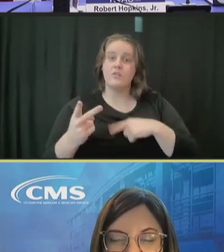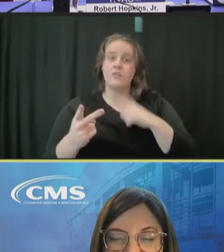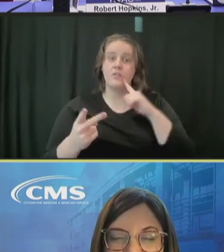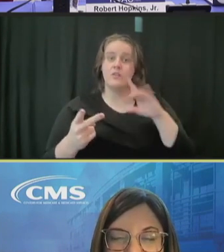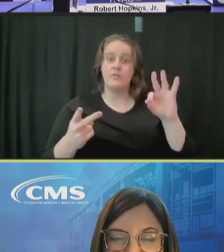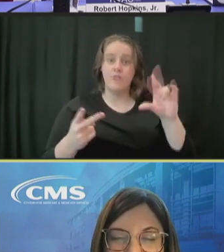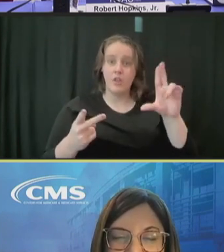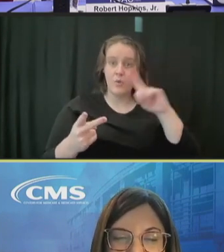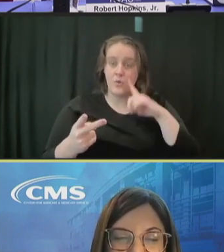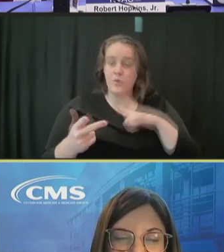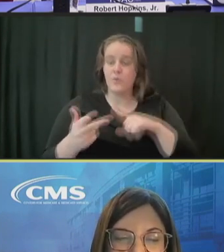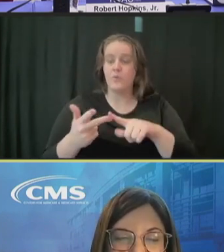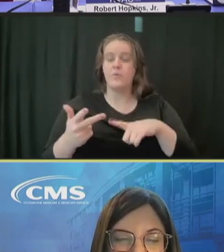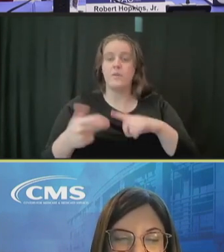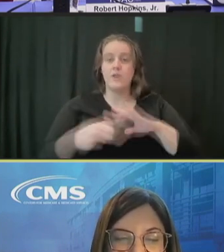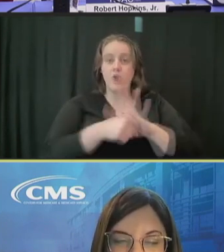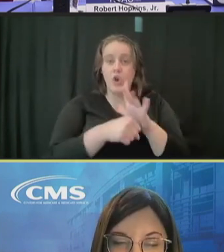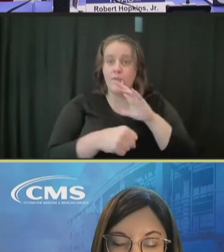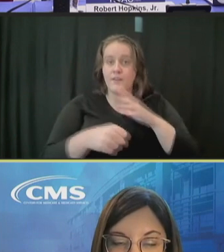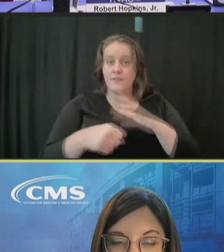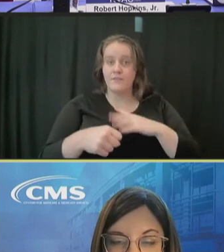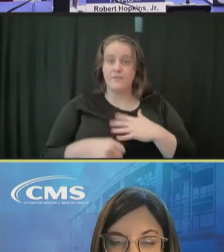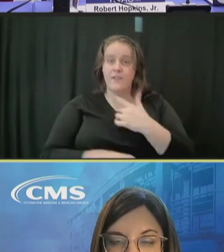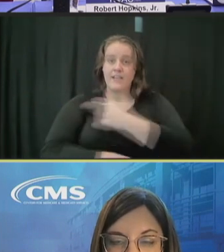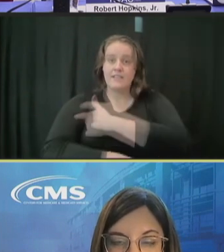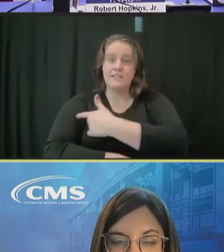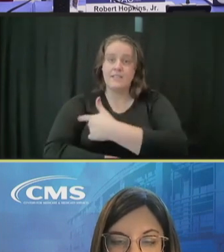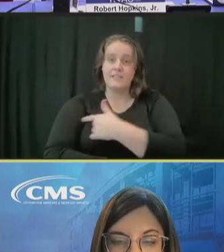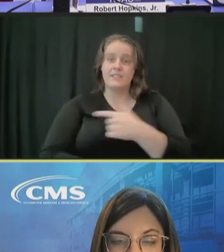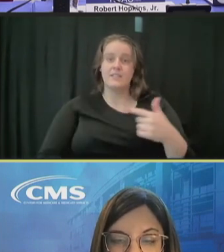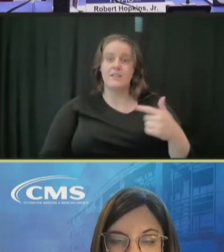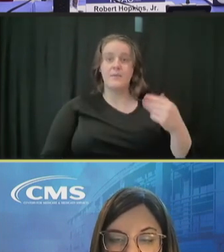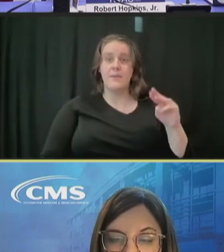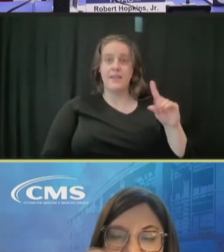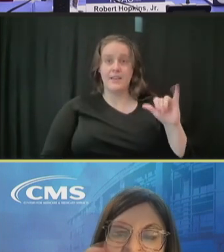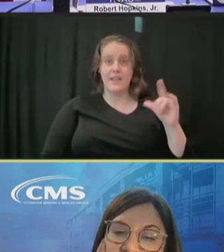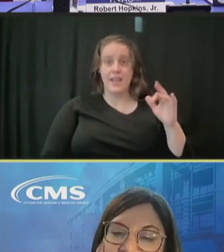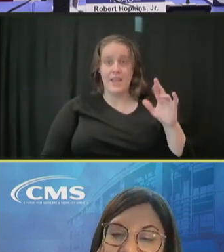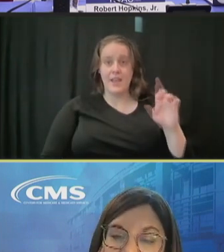Medicare Part B only covers hepatitis B vaccines for those at intermediate high